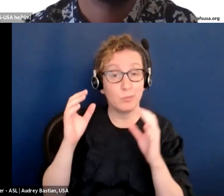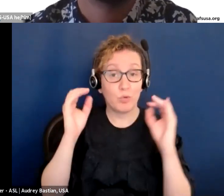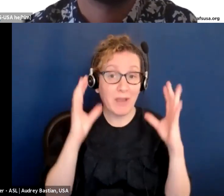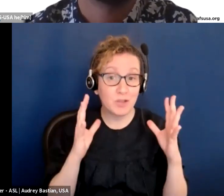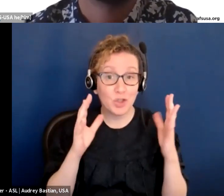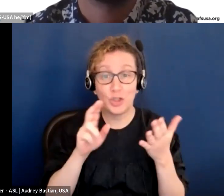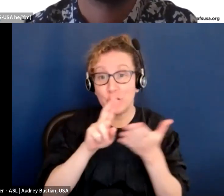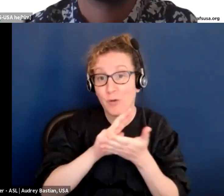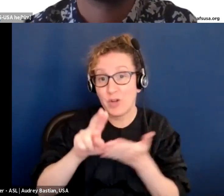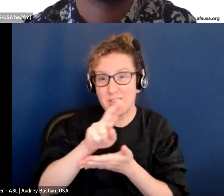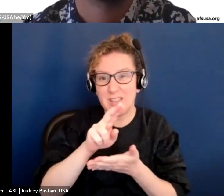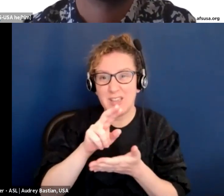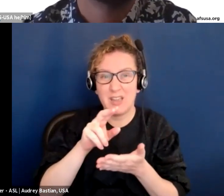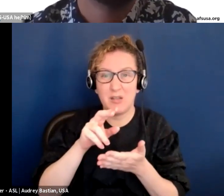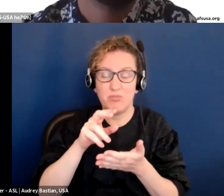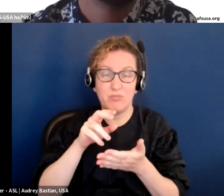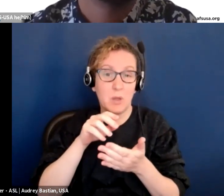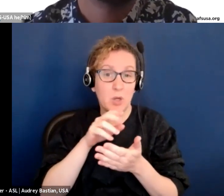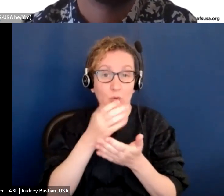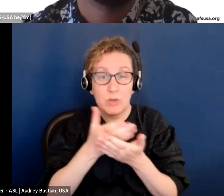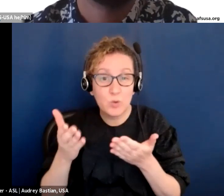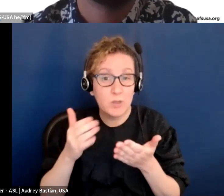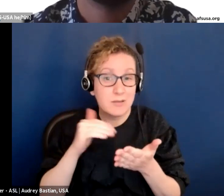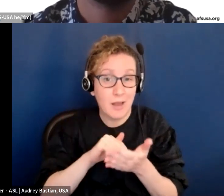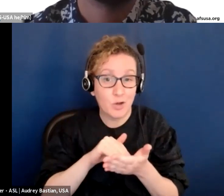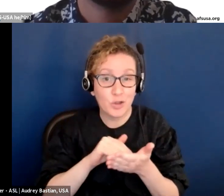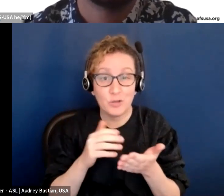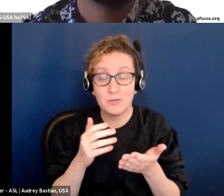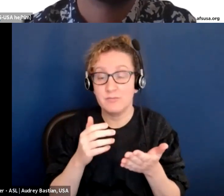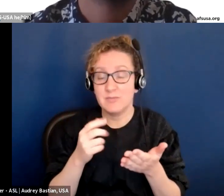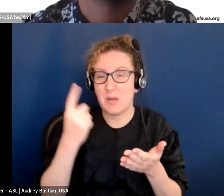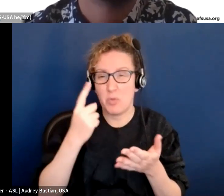level, a disability resource center. Any trusted advisor